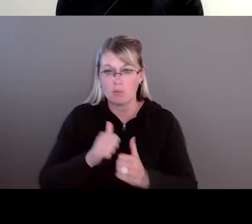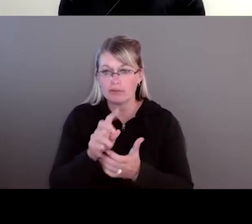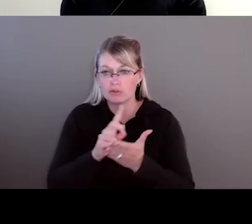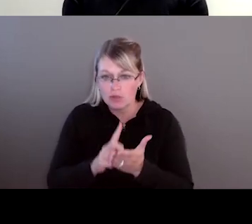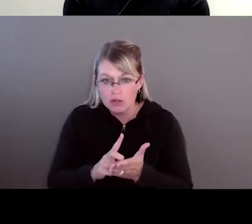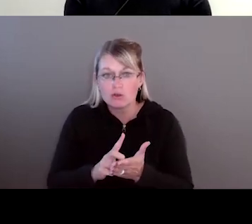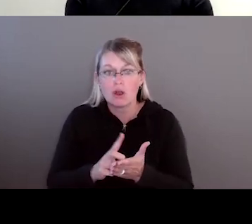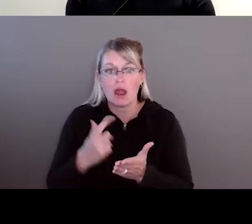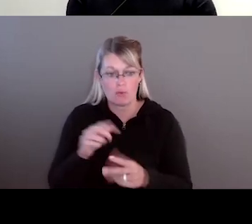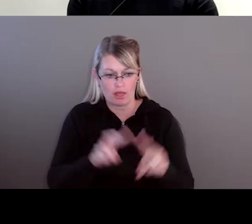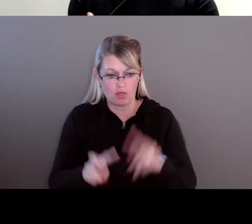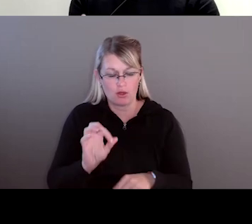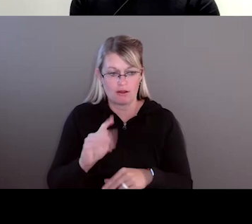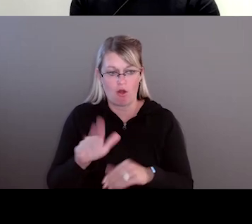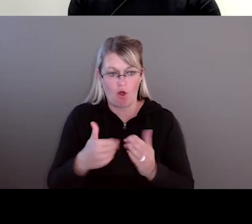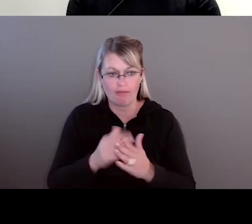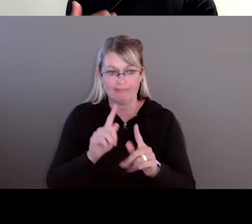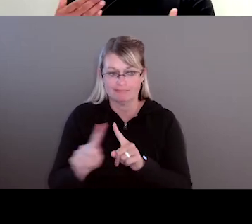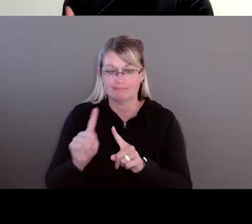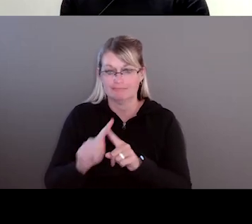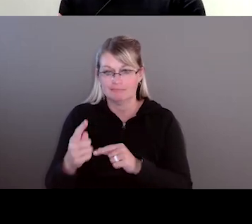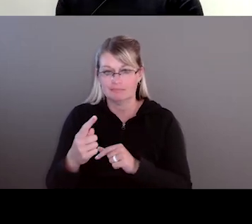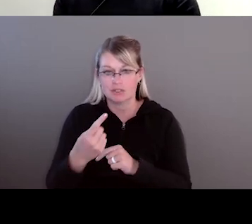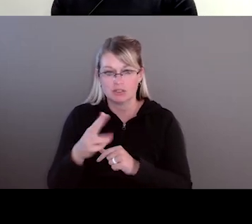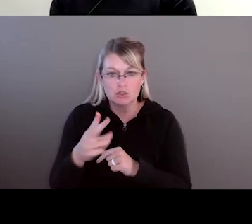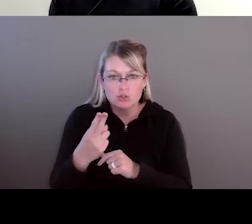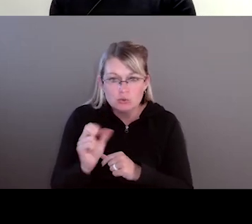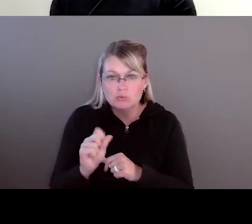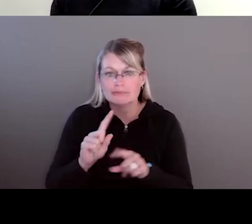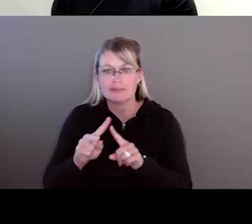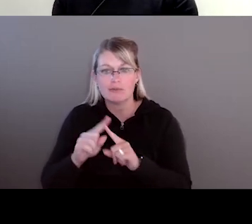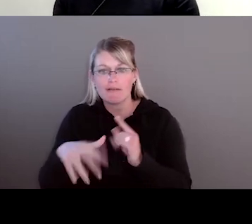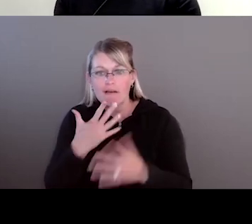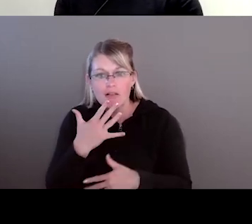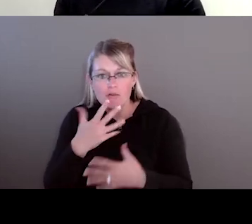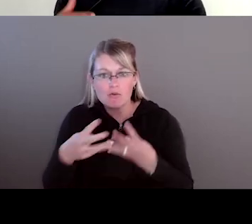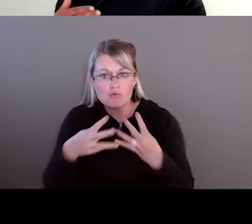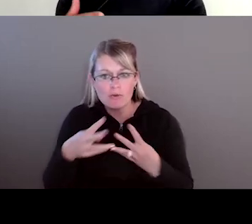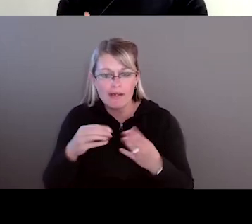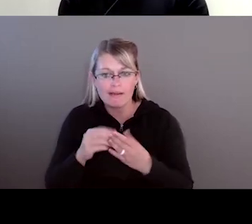to look at all of the various hues and shades of gray we had in the design system. We paired them